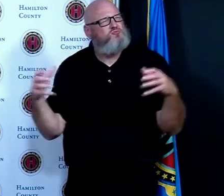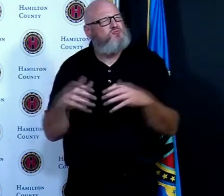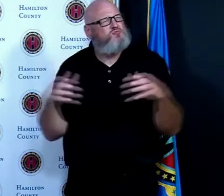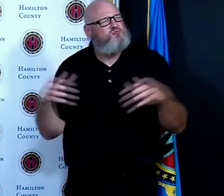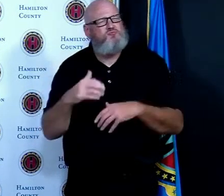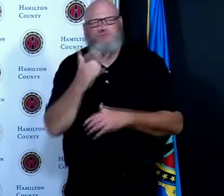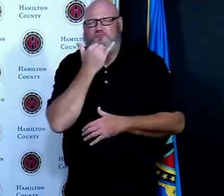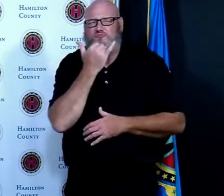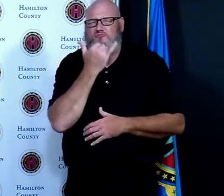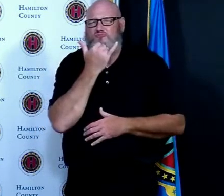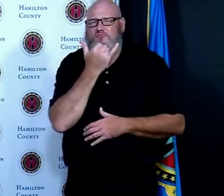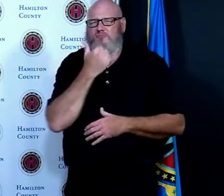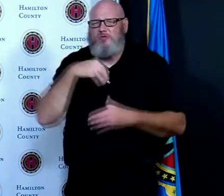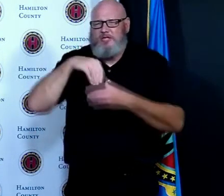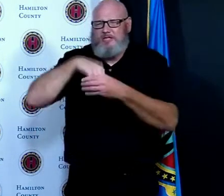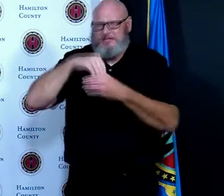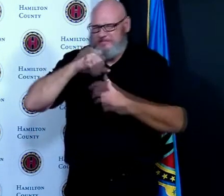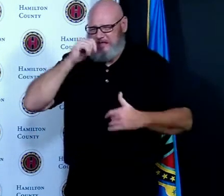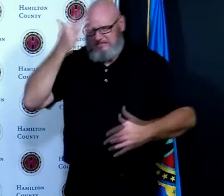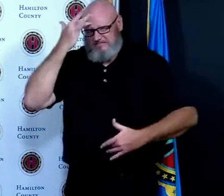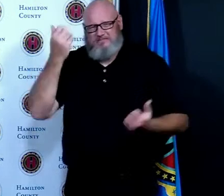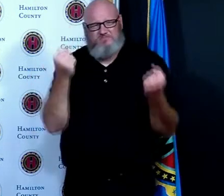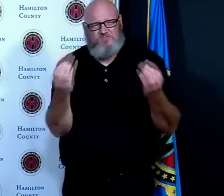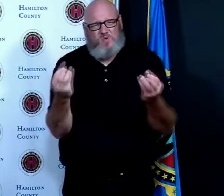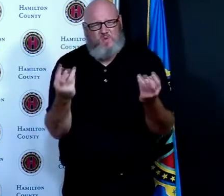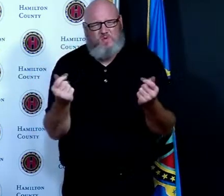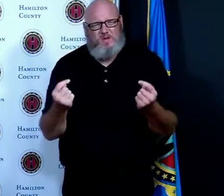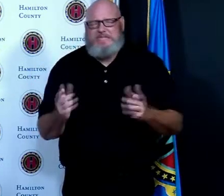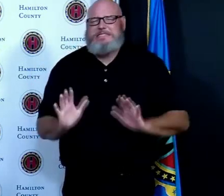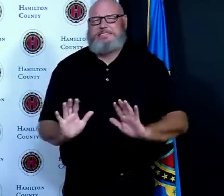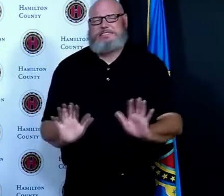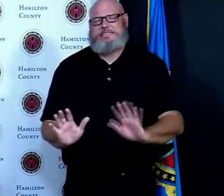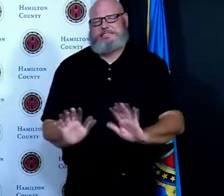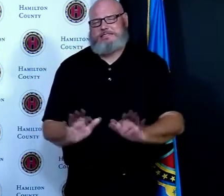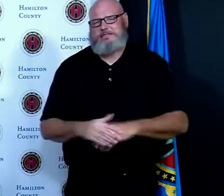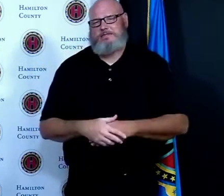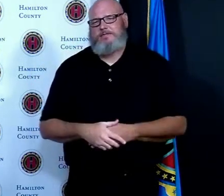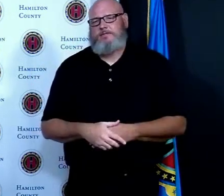so that's kind of what you're combating I understand the question we do have hard and fast